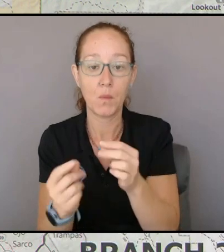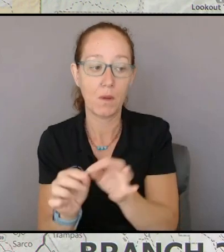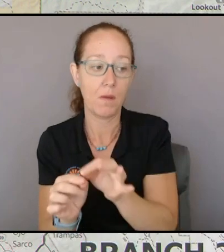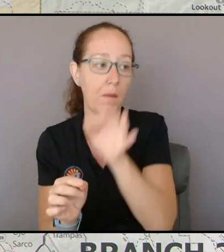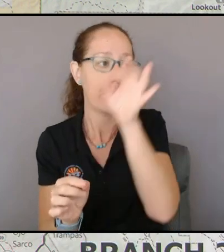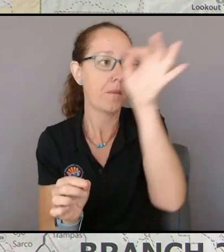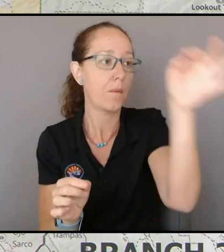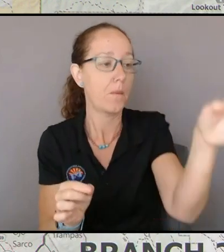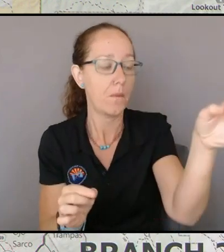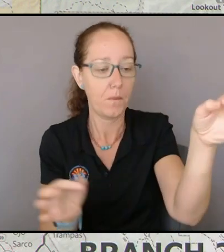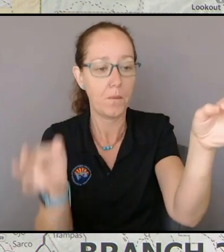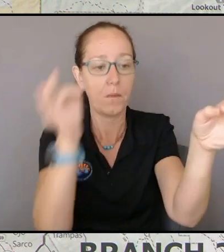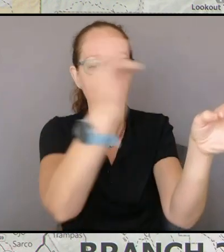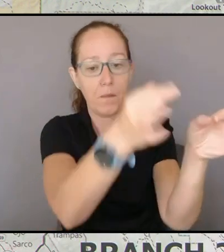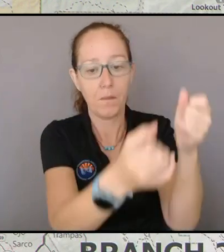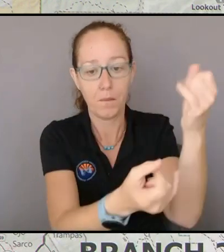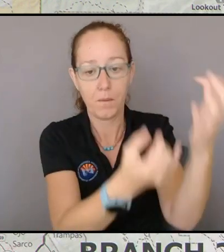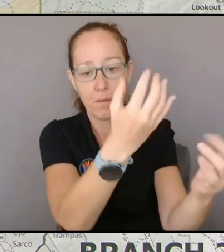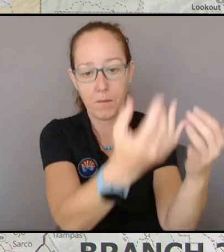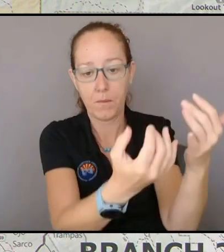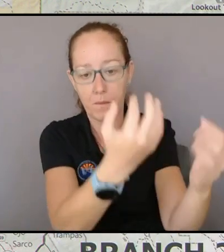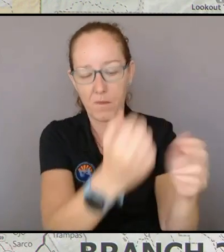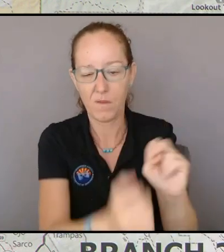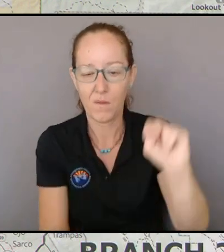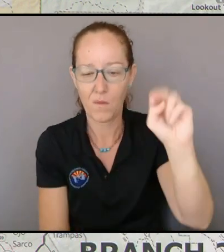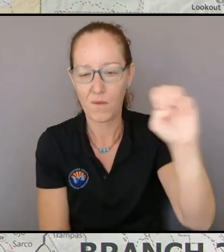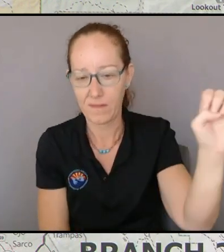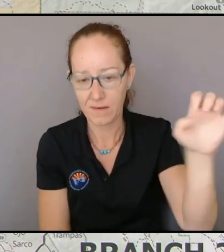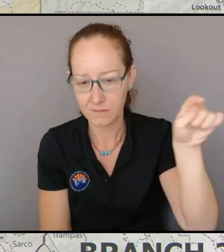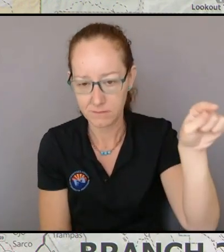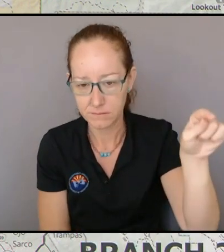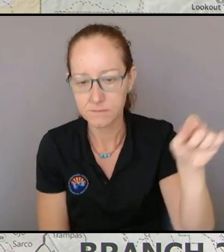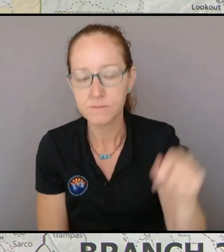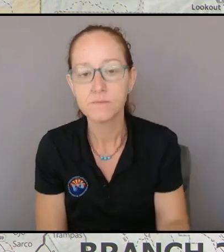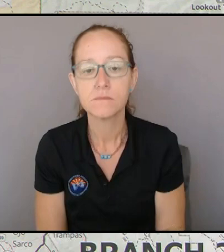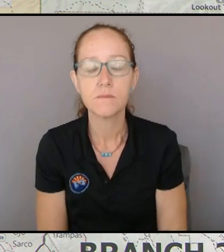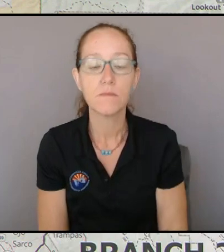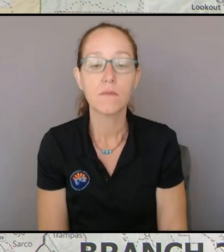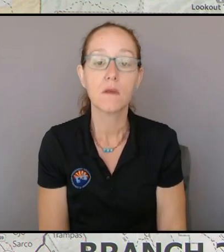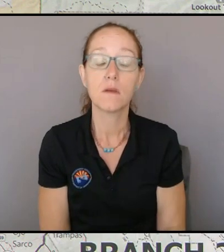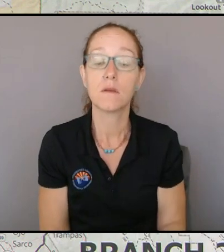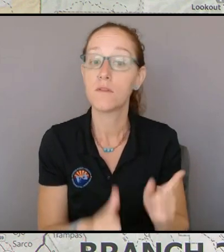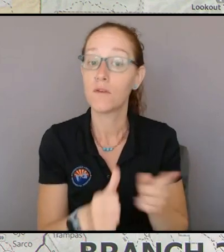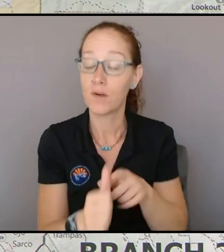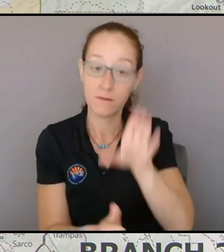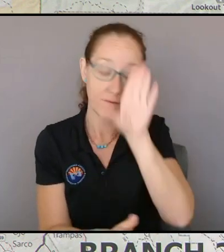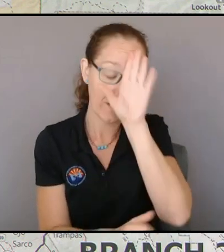The crews pulled out at first. We always talk about that disengage/ reengage. And they got into the hard